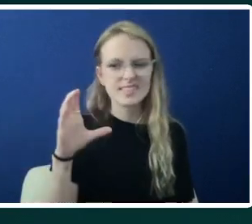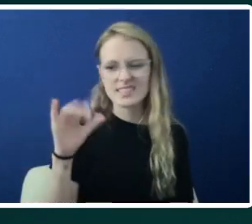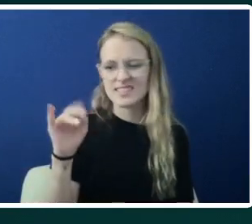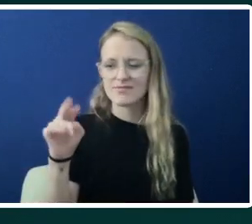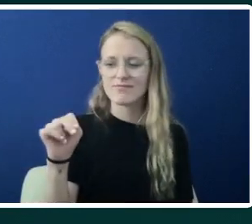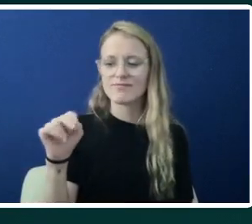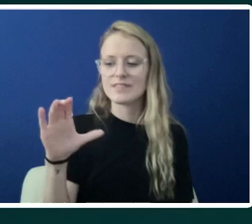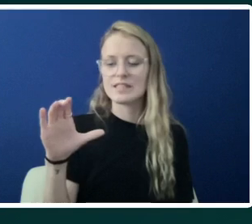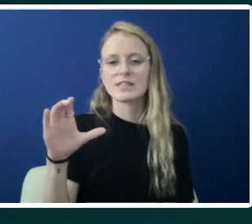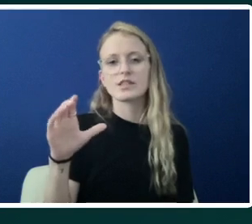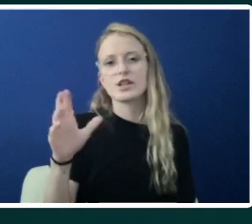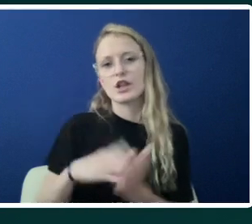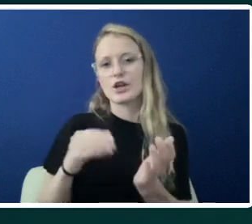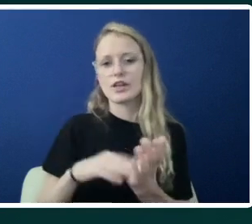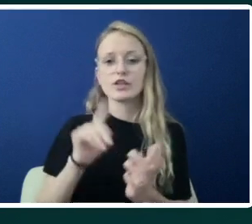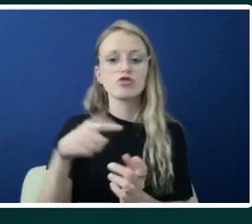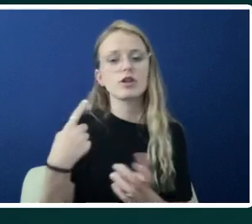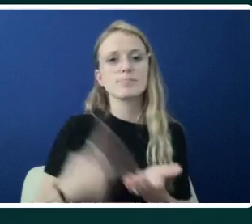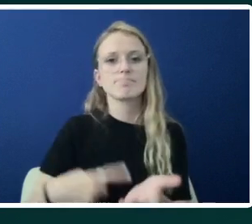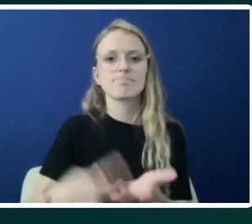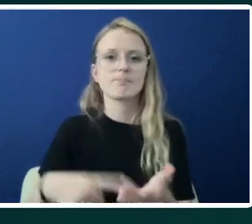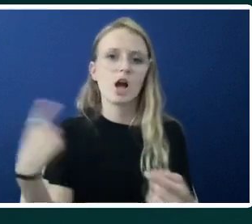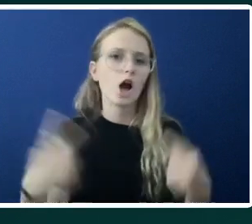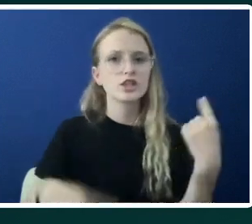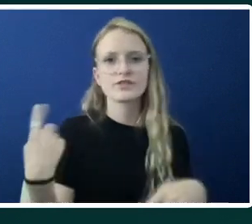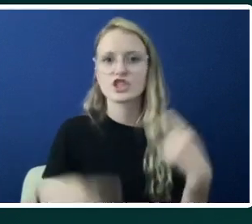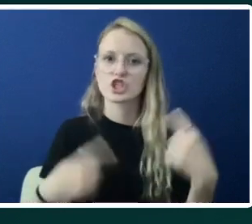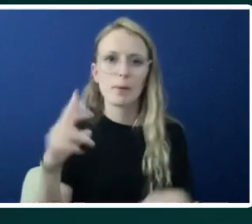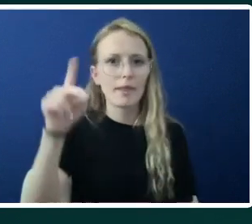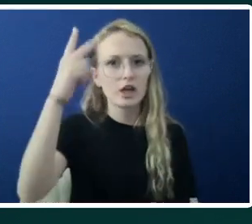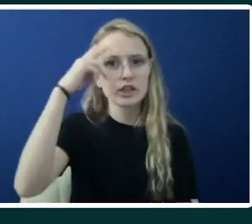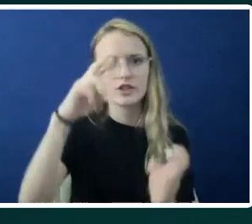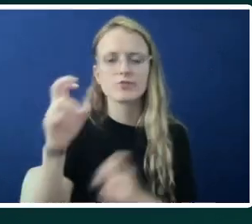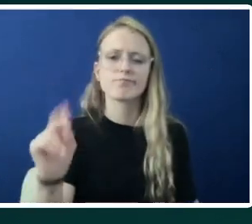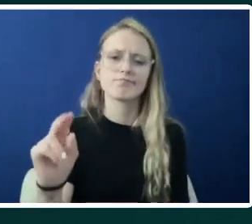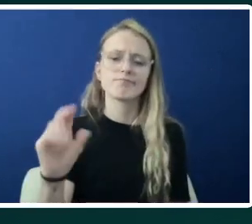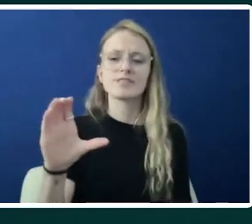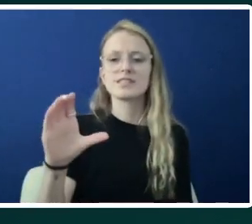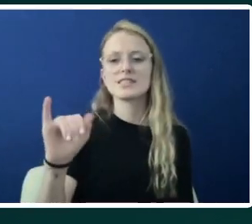talking about controversial political issues. Civics is about bringing our full humanity